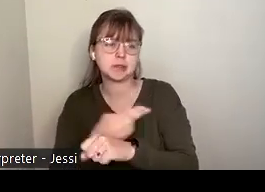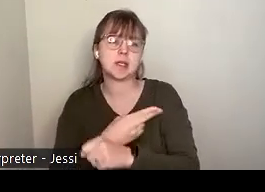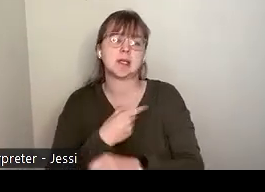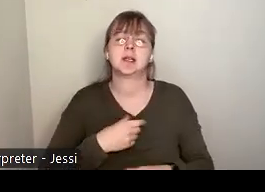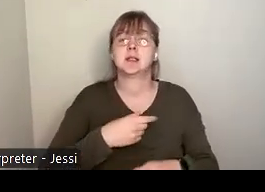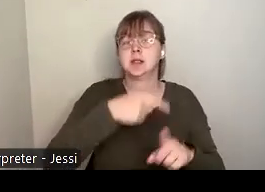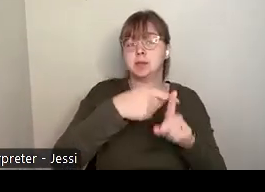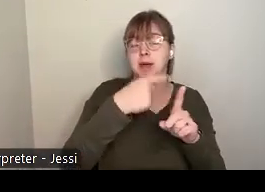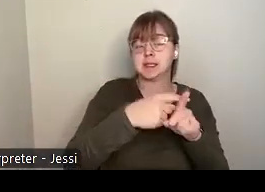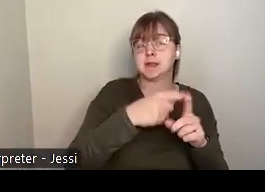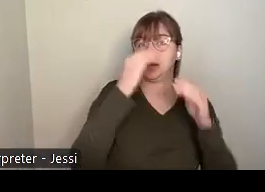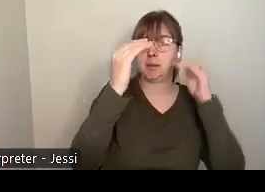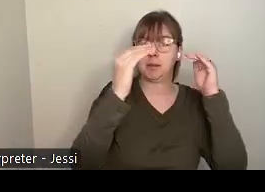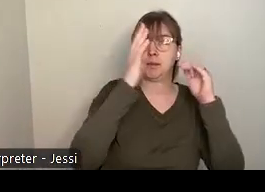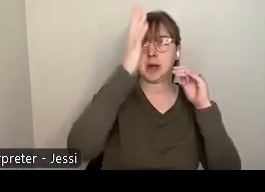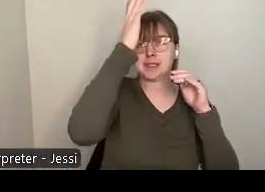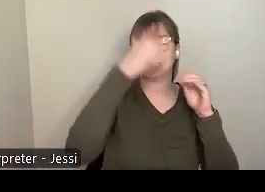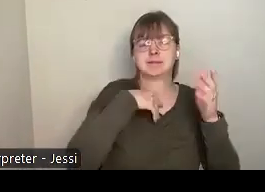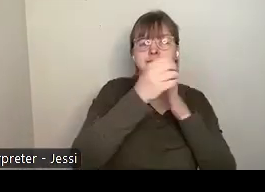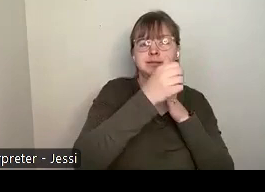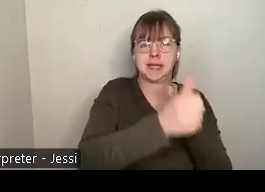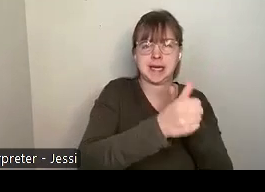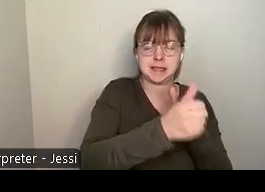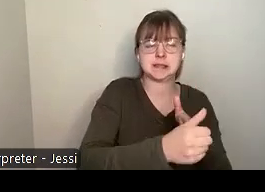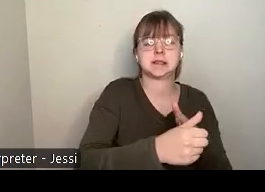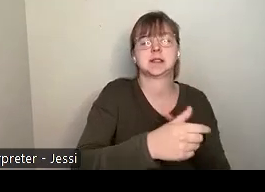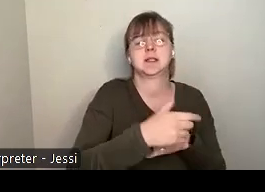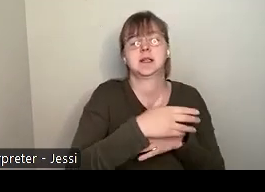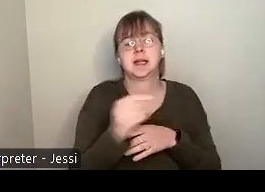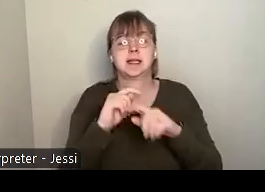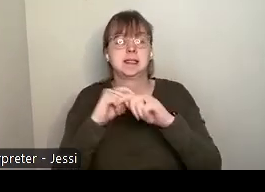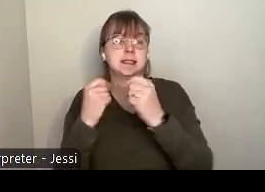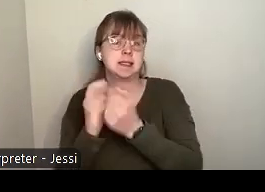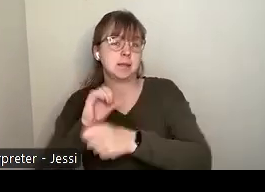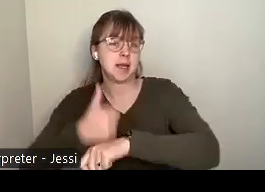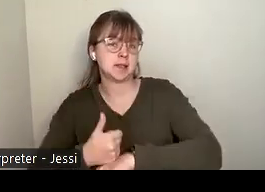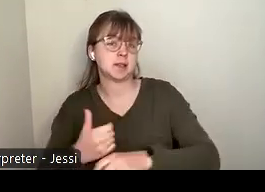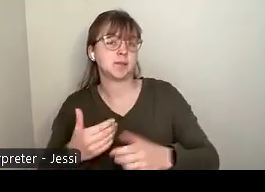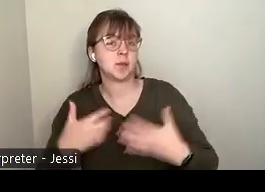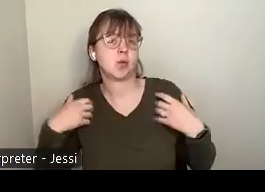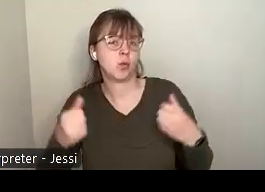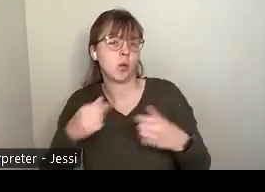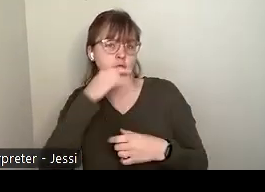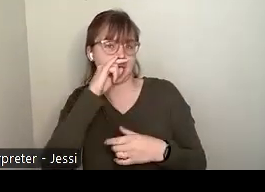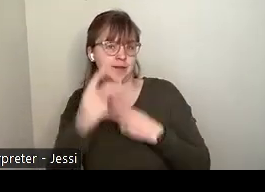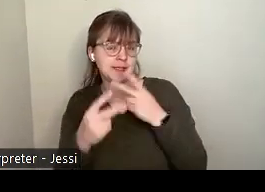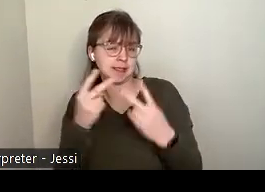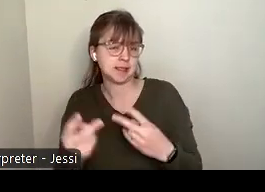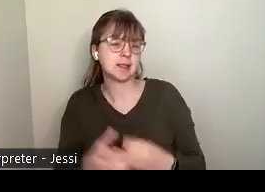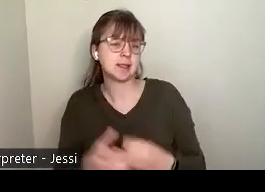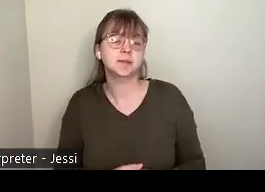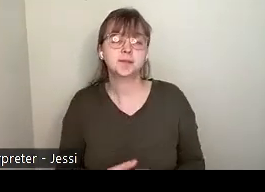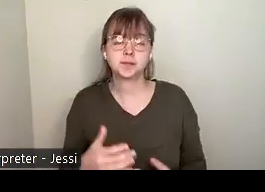resources and ongoing preventive team based well child visits so Healthy Steps is a tiered model uh